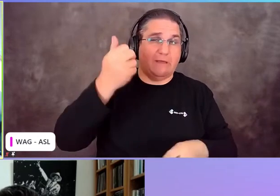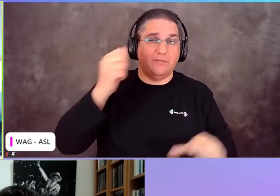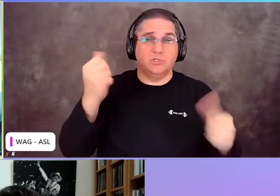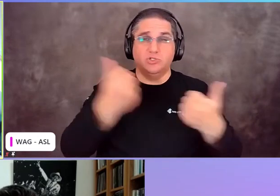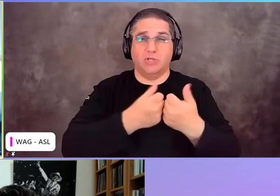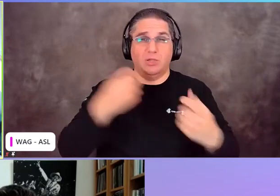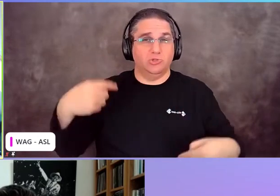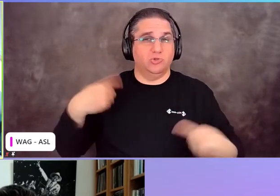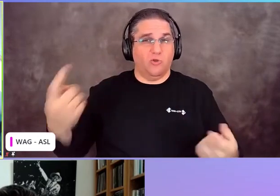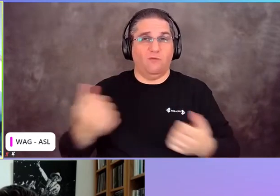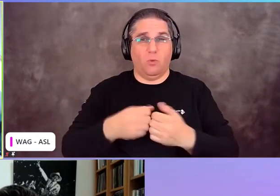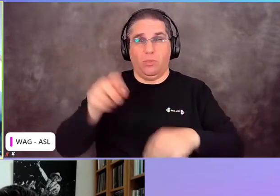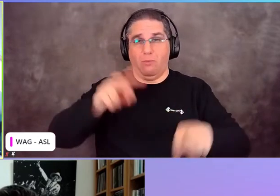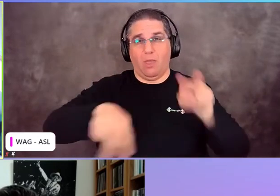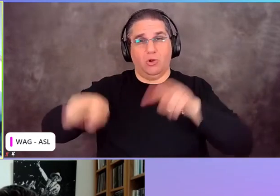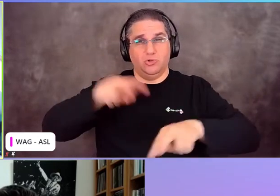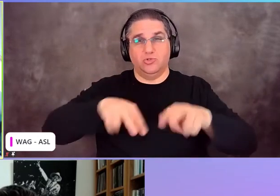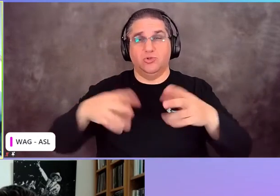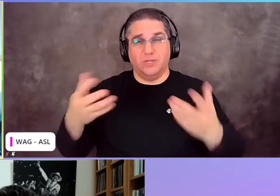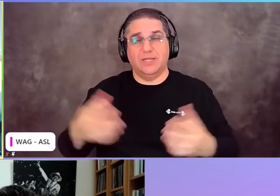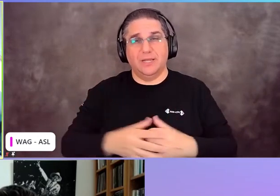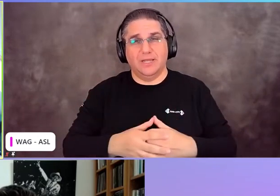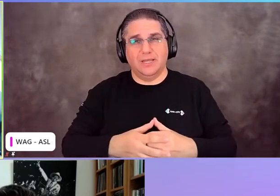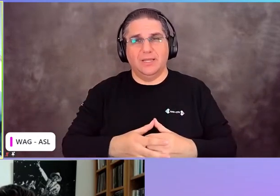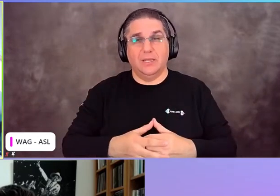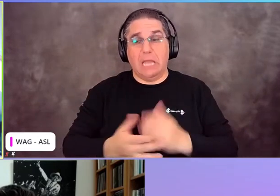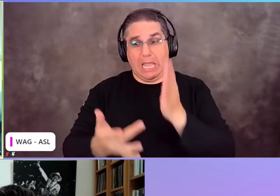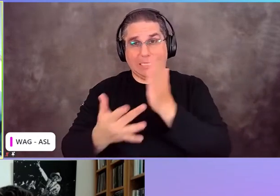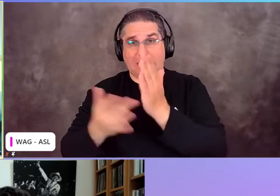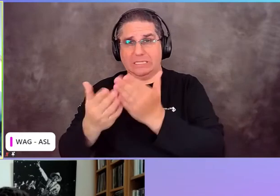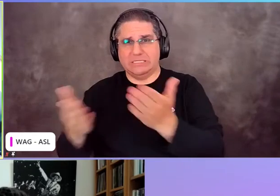government offices. That structure breaks down period